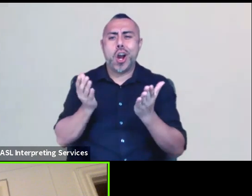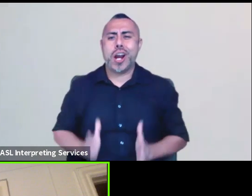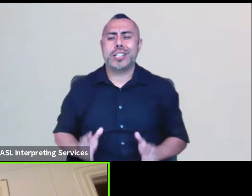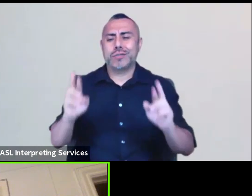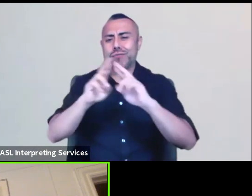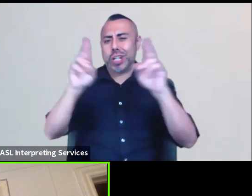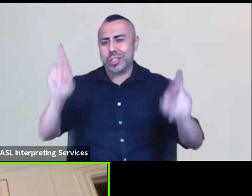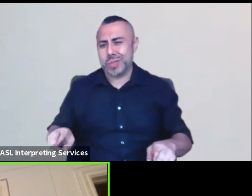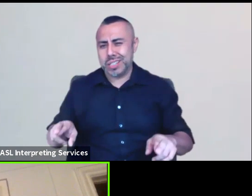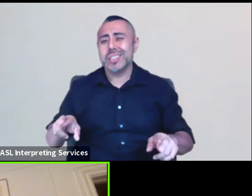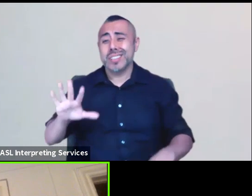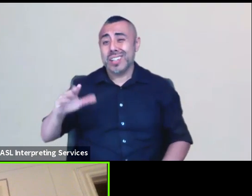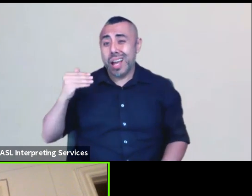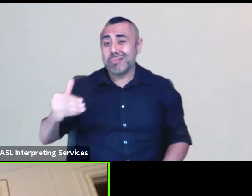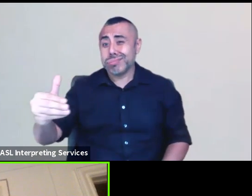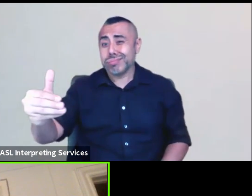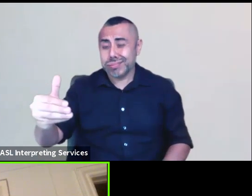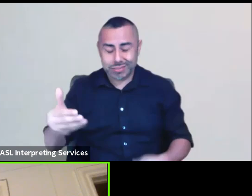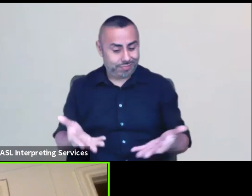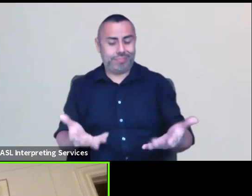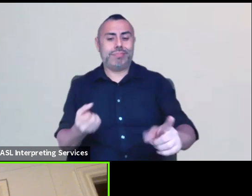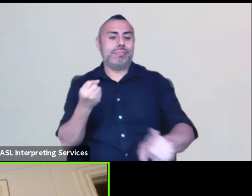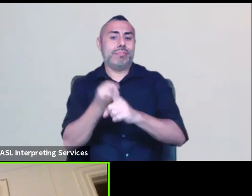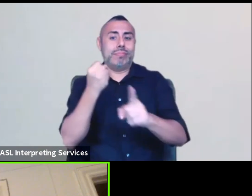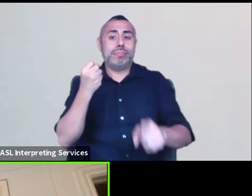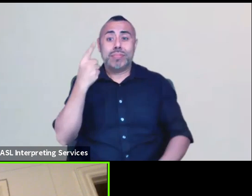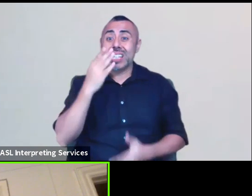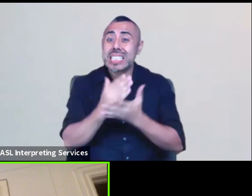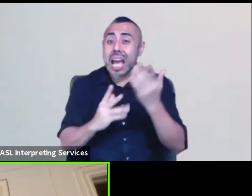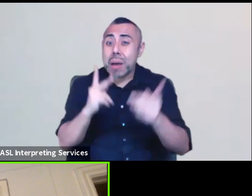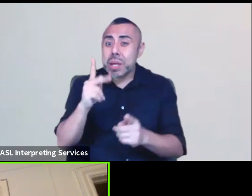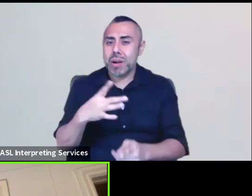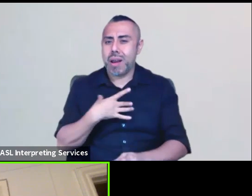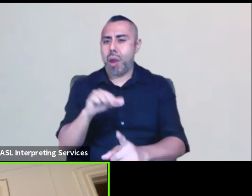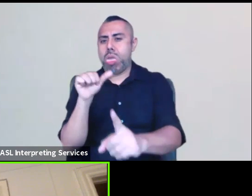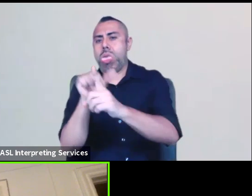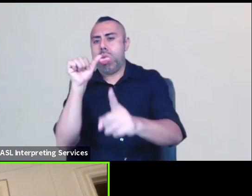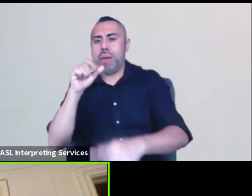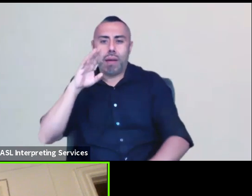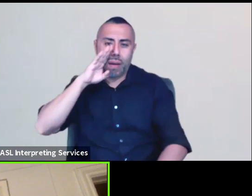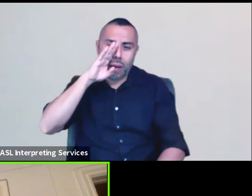'cause there are people who are scammers. And the question of what's an artist